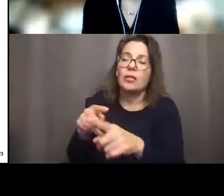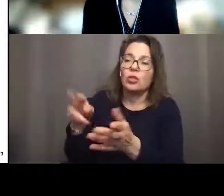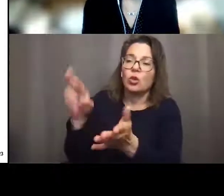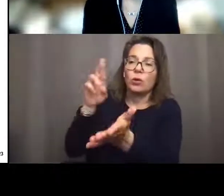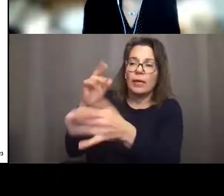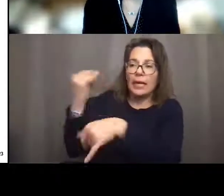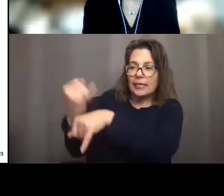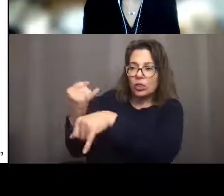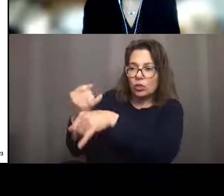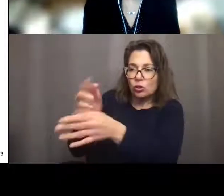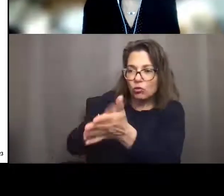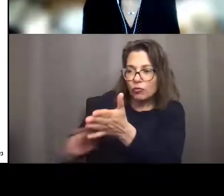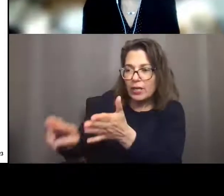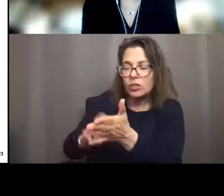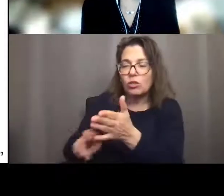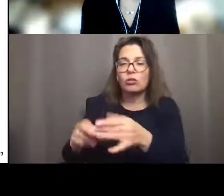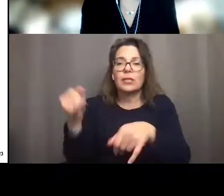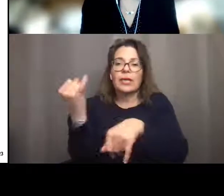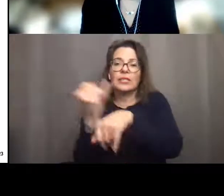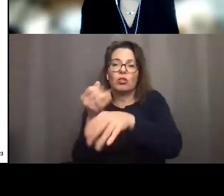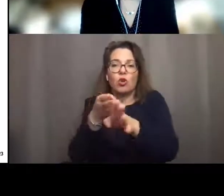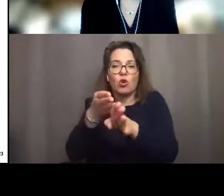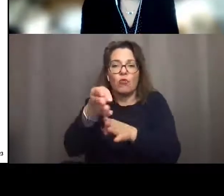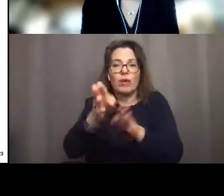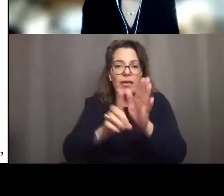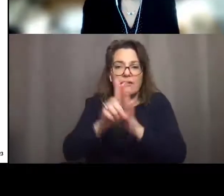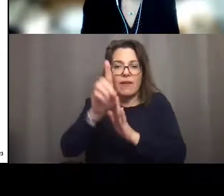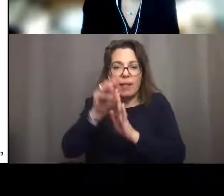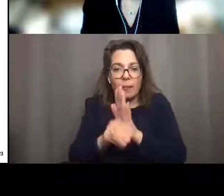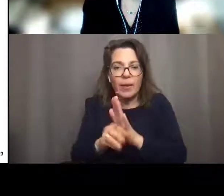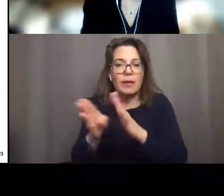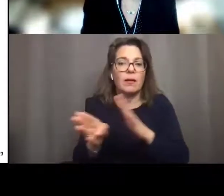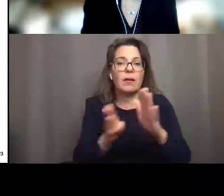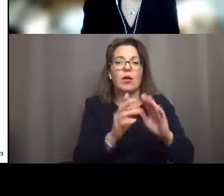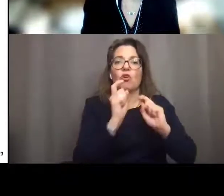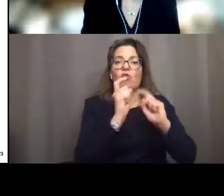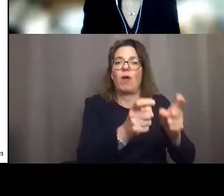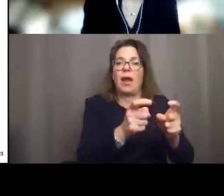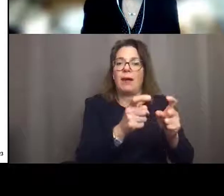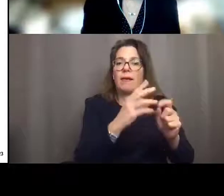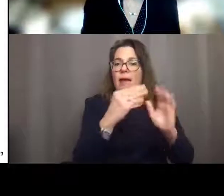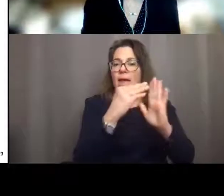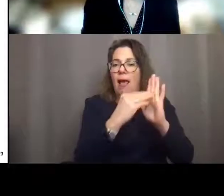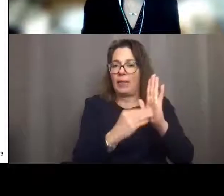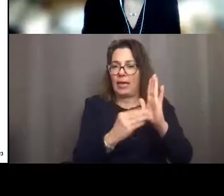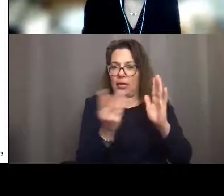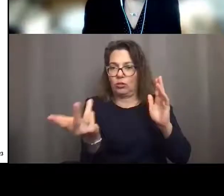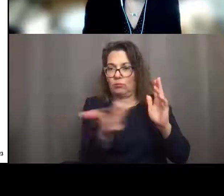and institutional career development grant applications. And so we ask those applicants to describe